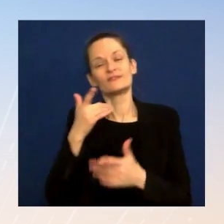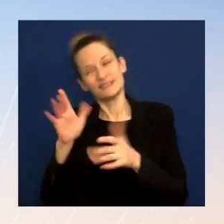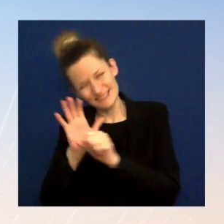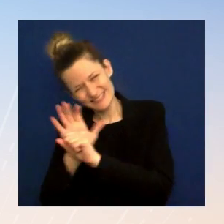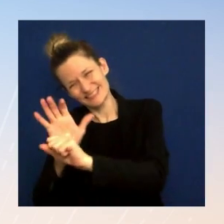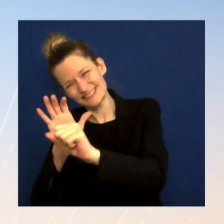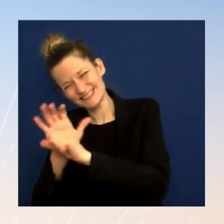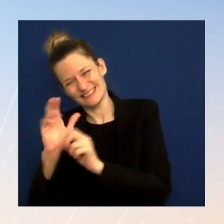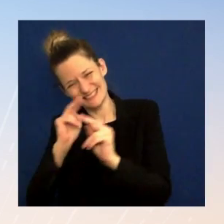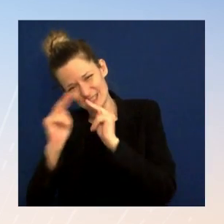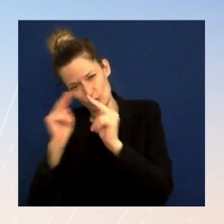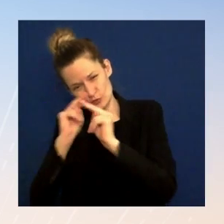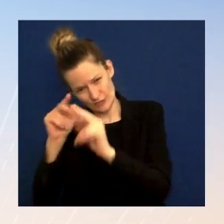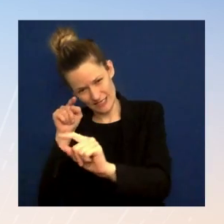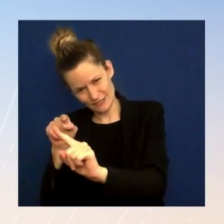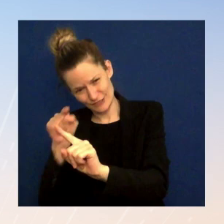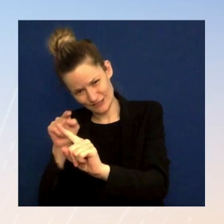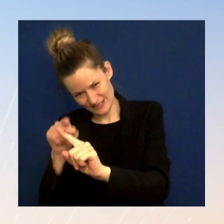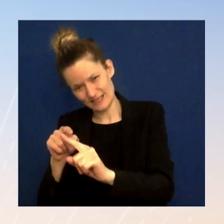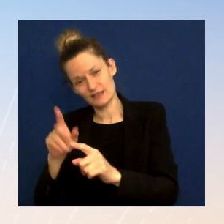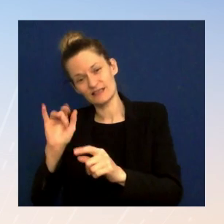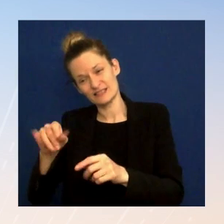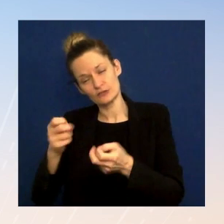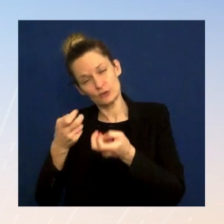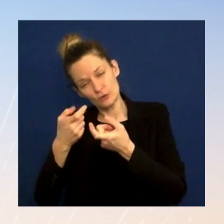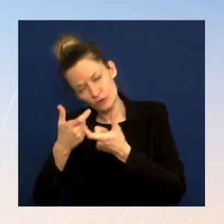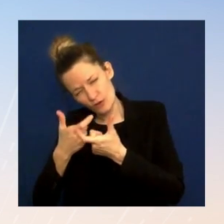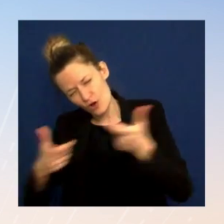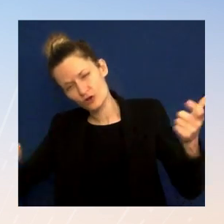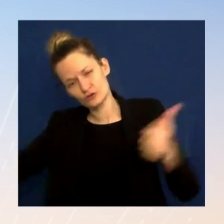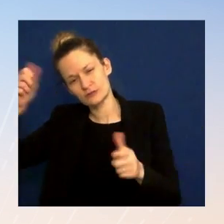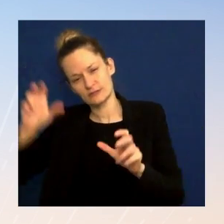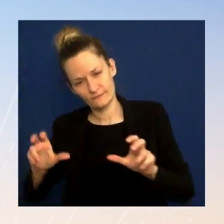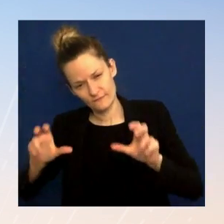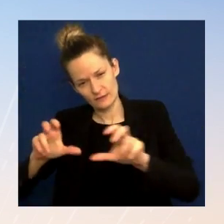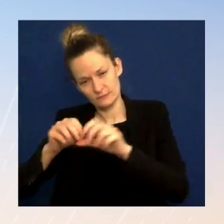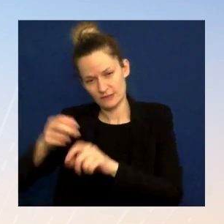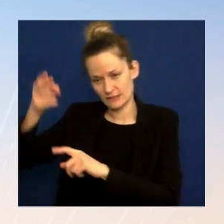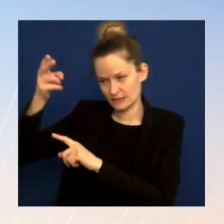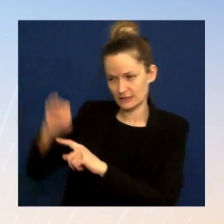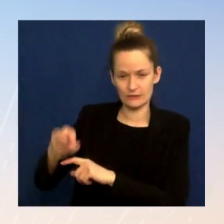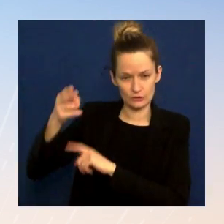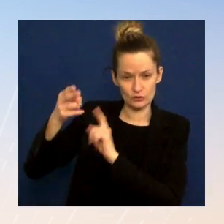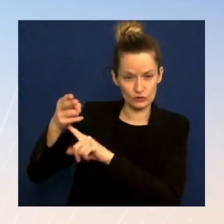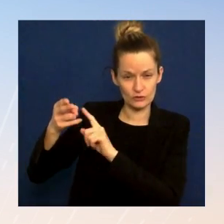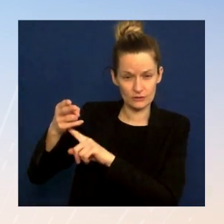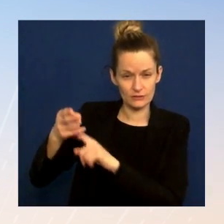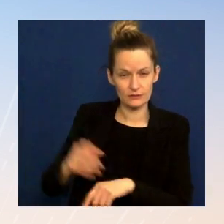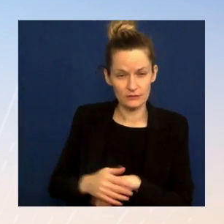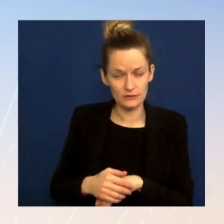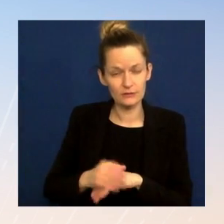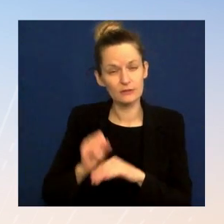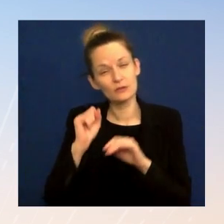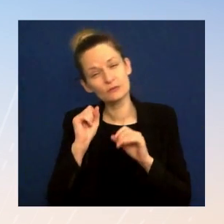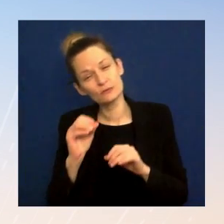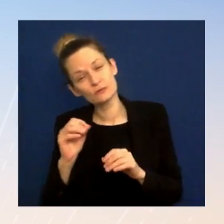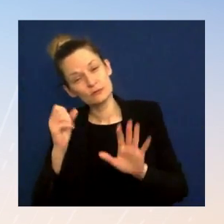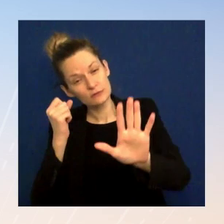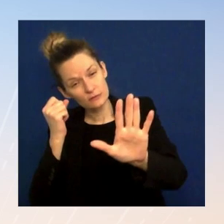in addressing the climate crisis in U.S. history -- six times the size of the Recovery Act, which would be the second-largest investment